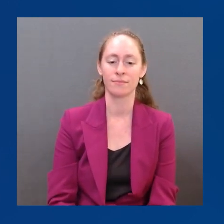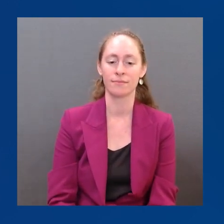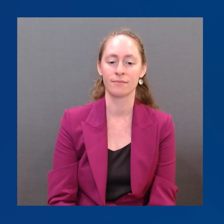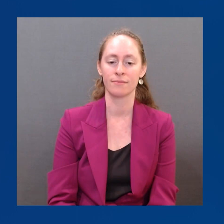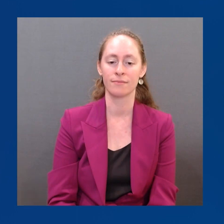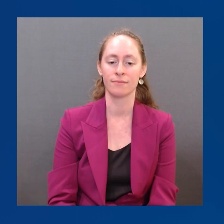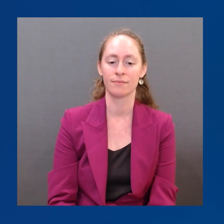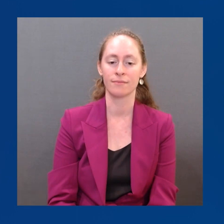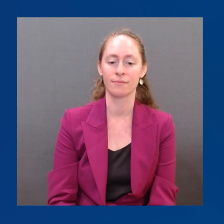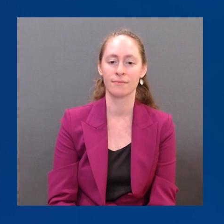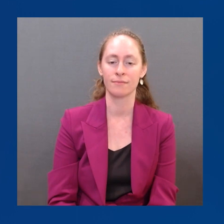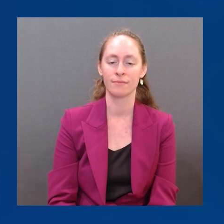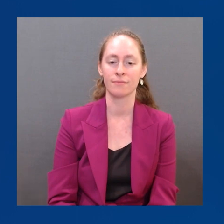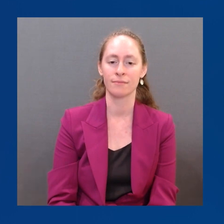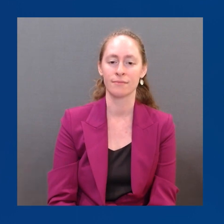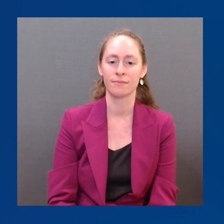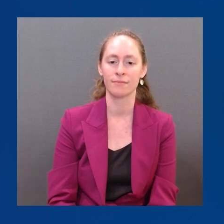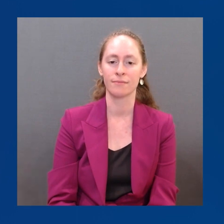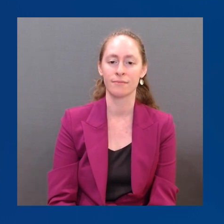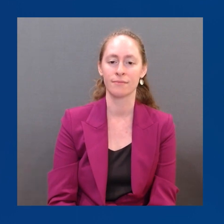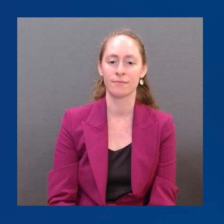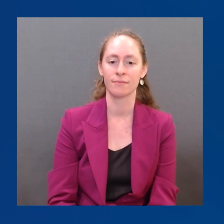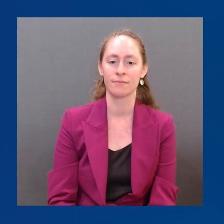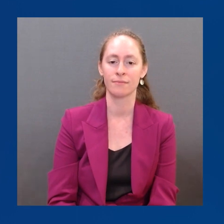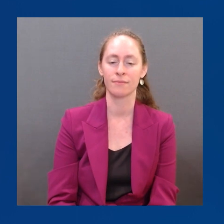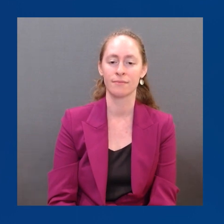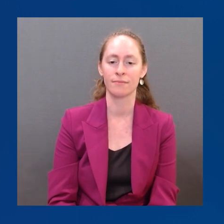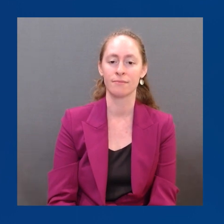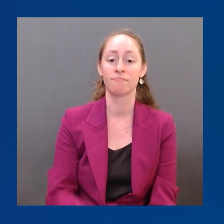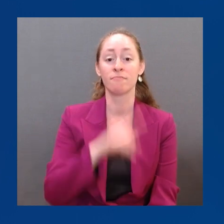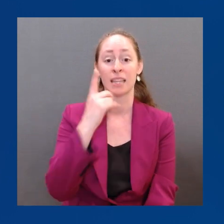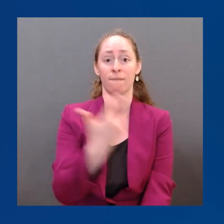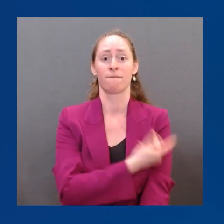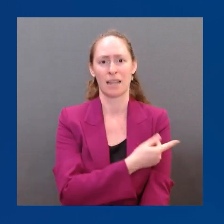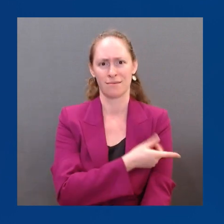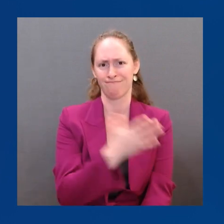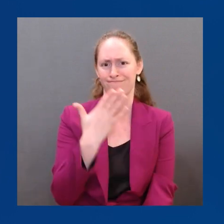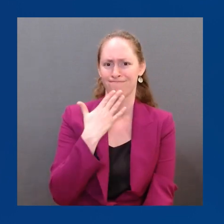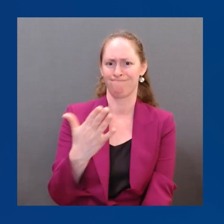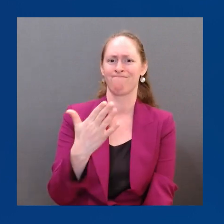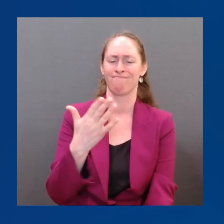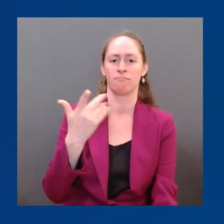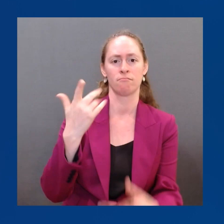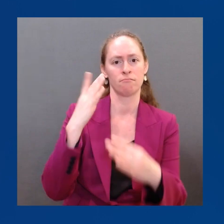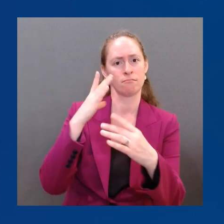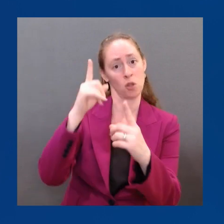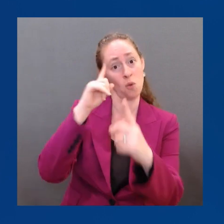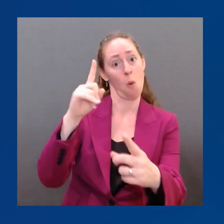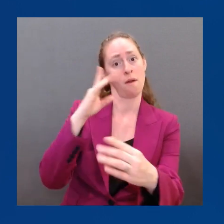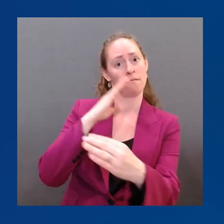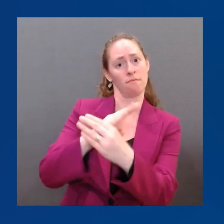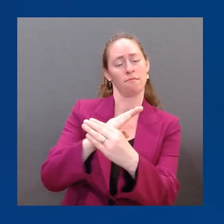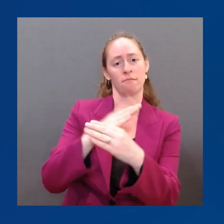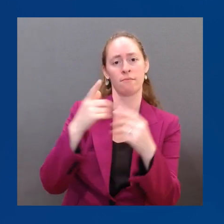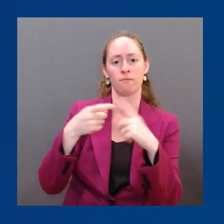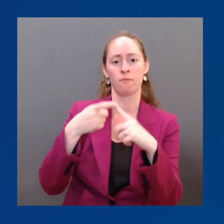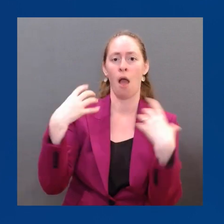is they work well to prevent severe disease – they work very well to prevent severe disease if you're up to date. We do know that, as I showed in the graph,